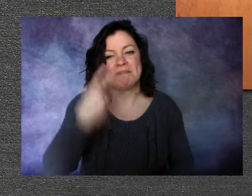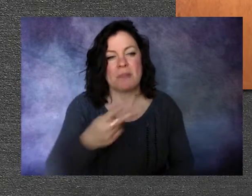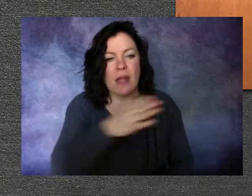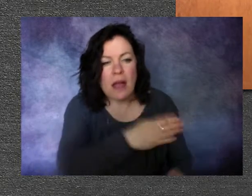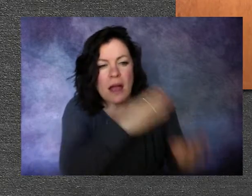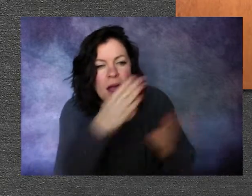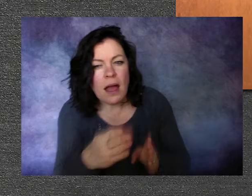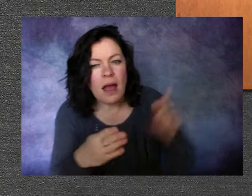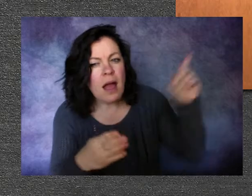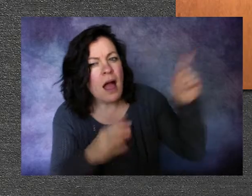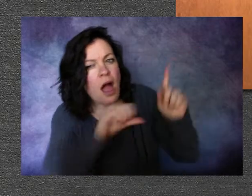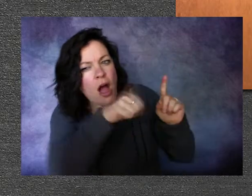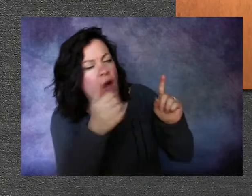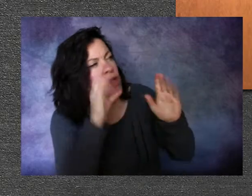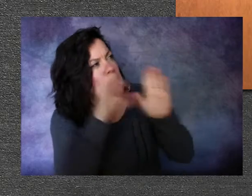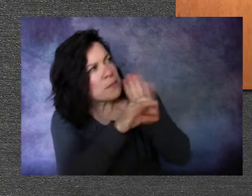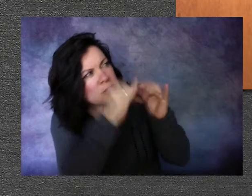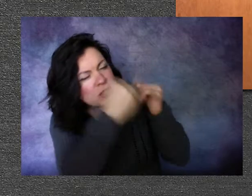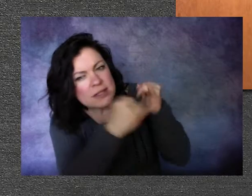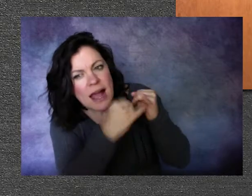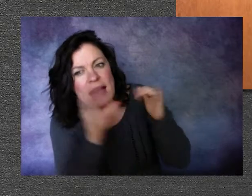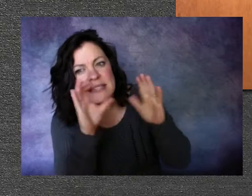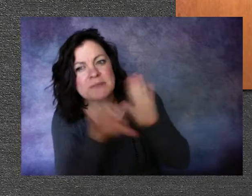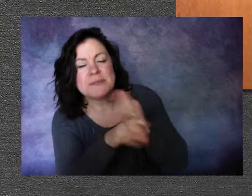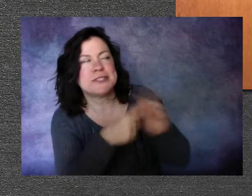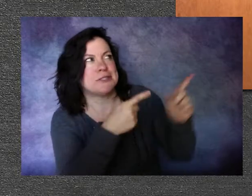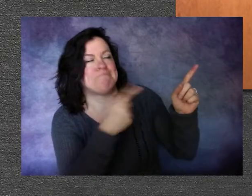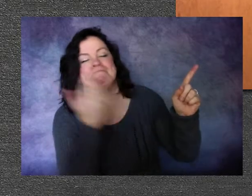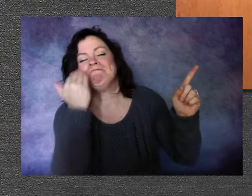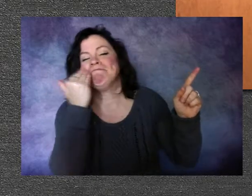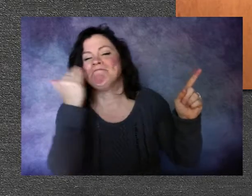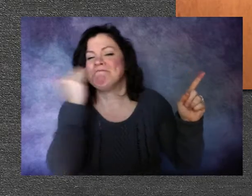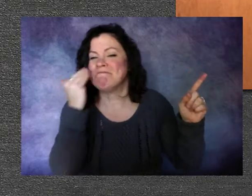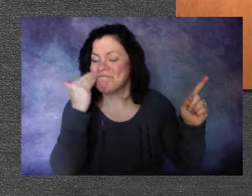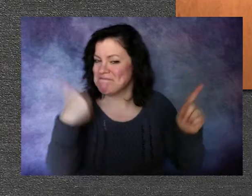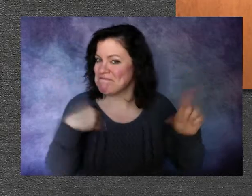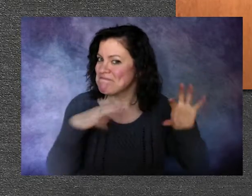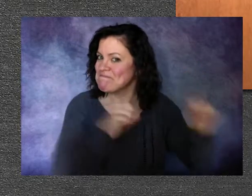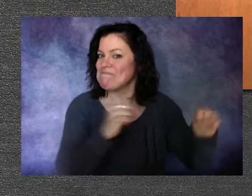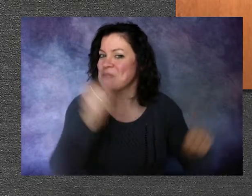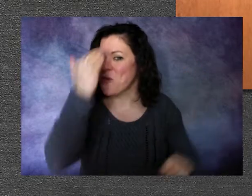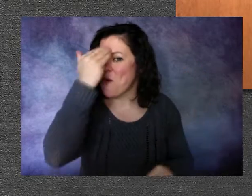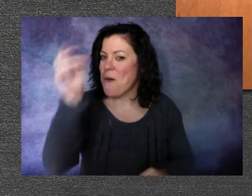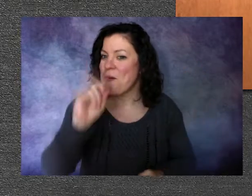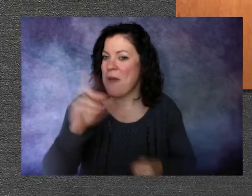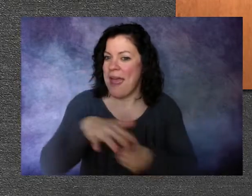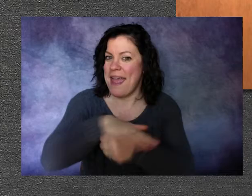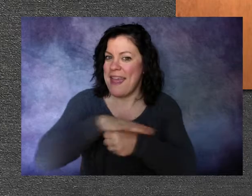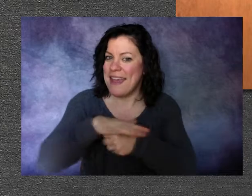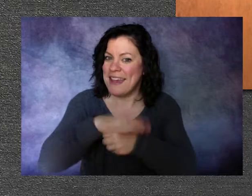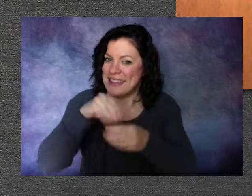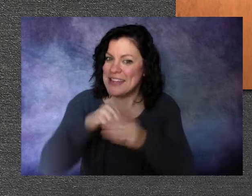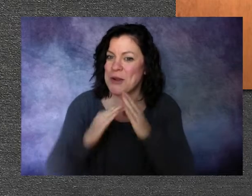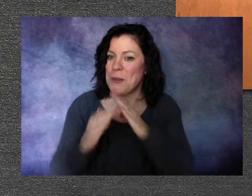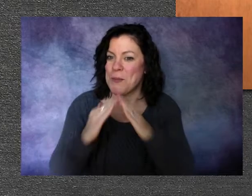And what's that last picture? I think that last picture really gives it away. What is that?